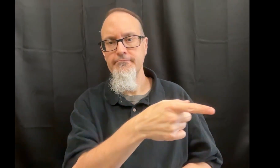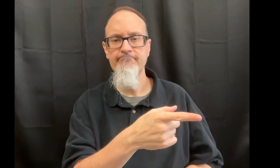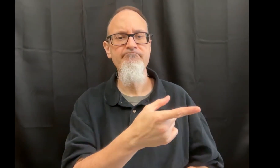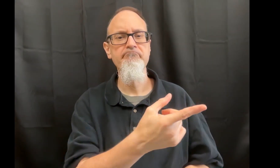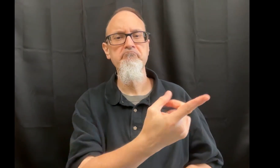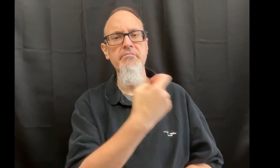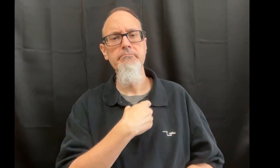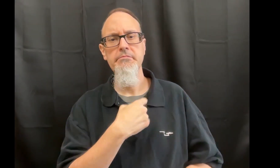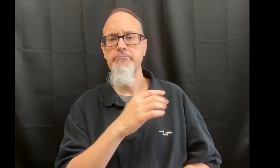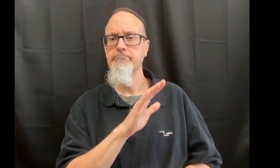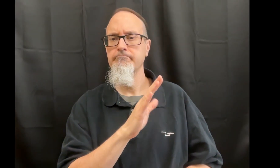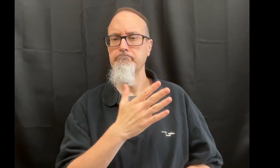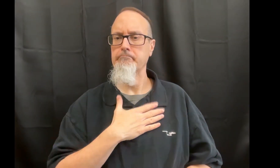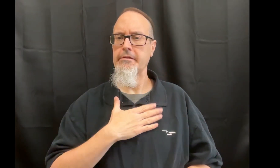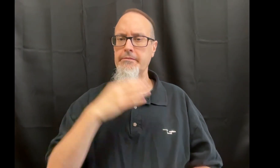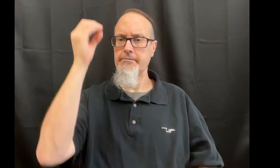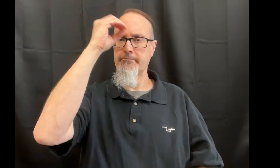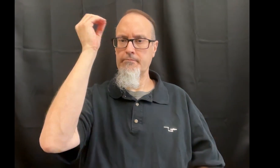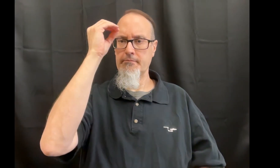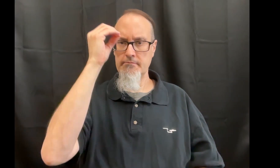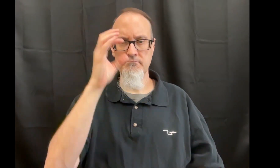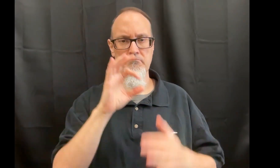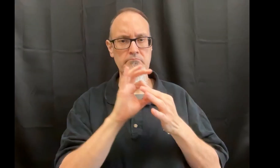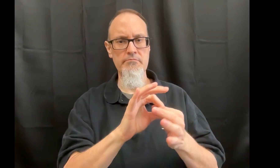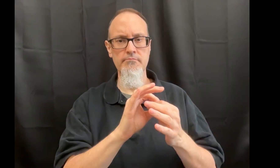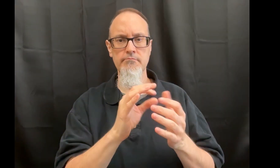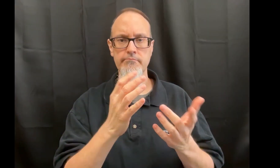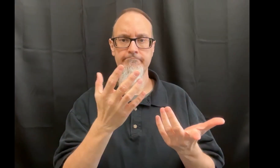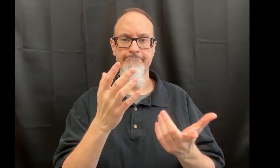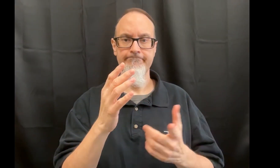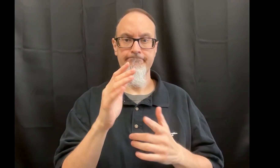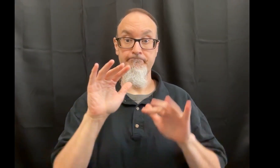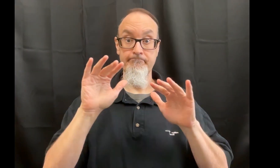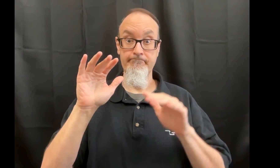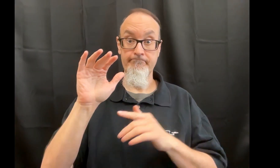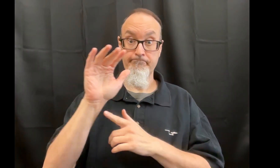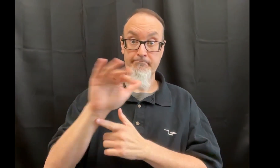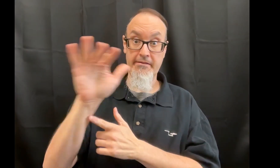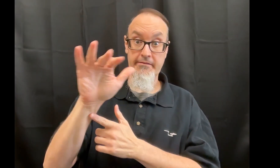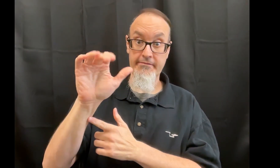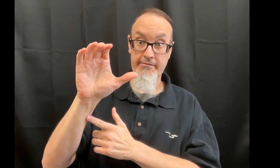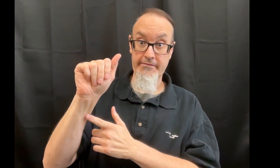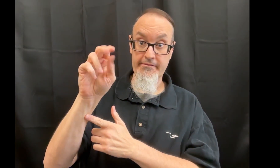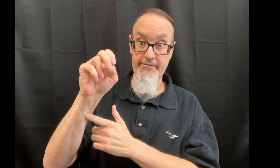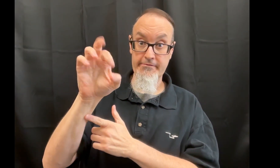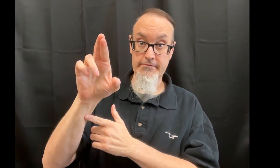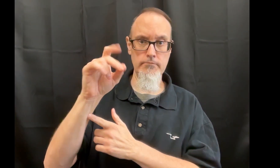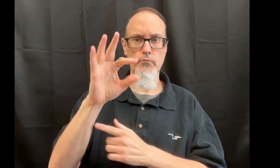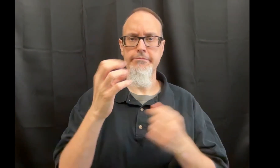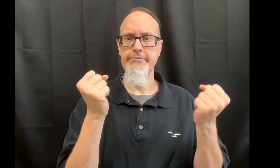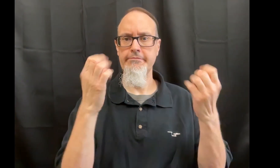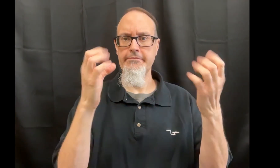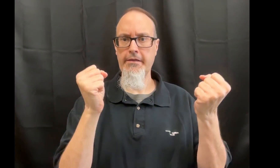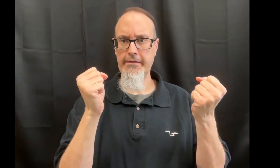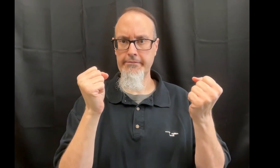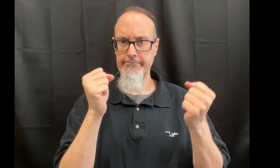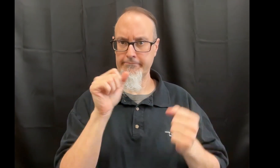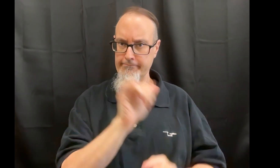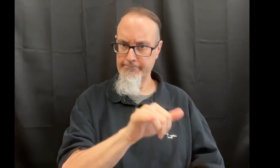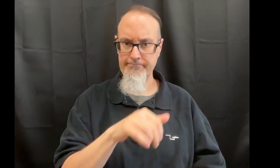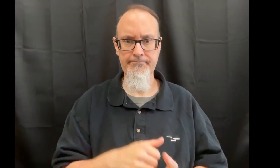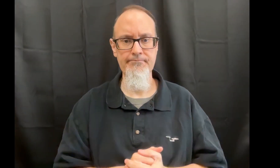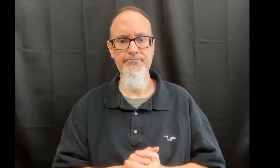The interpreter asked me my opinion about signing vs fingerspelling “cancer.”